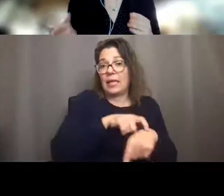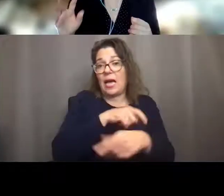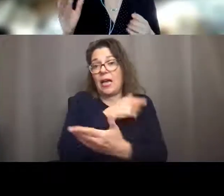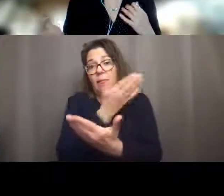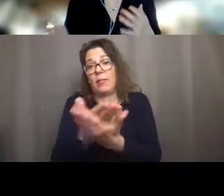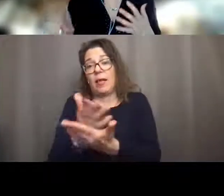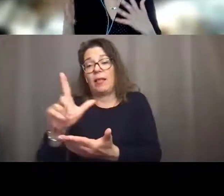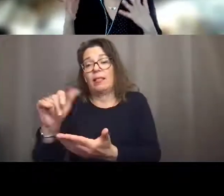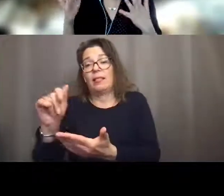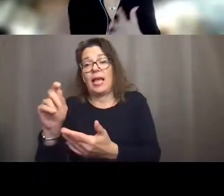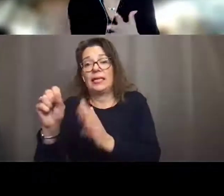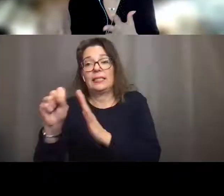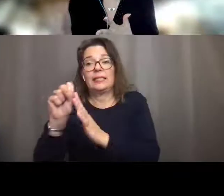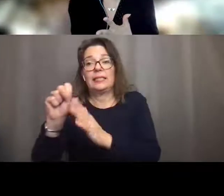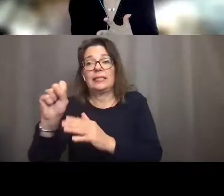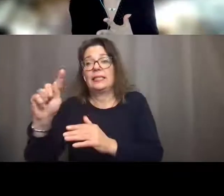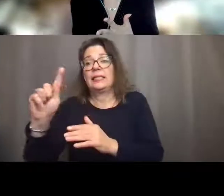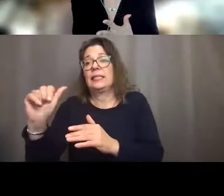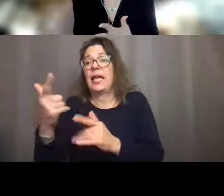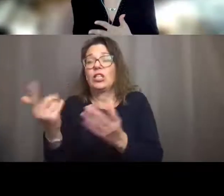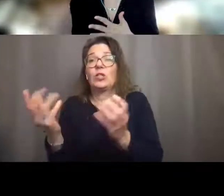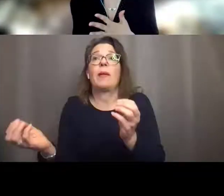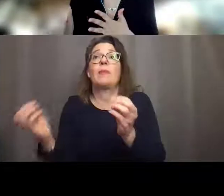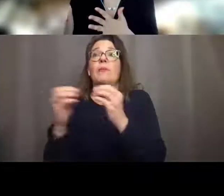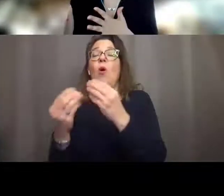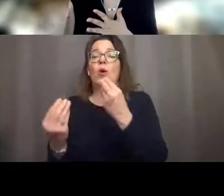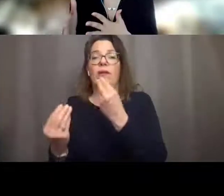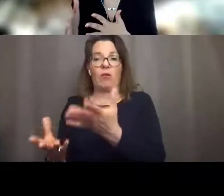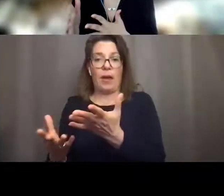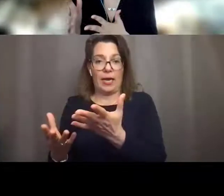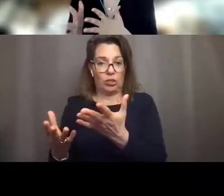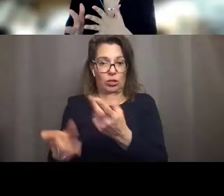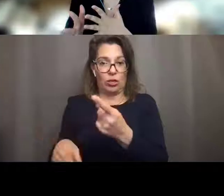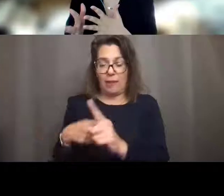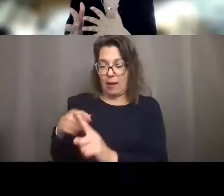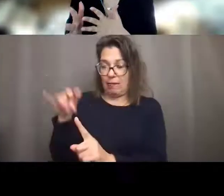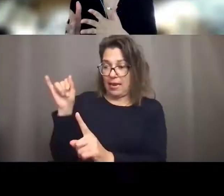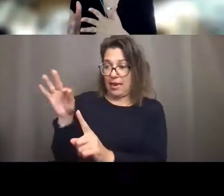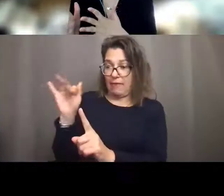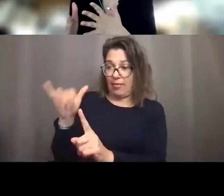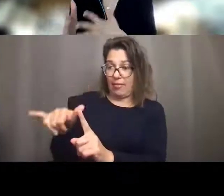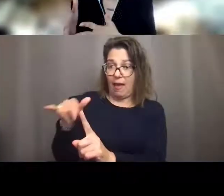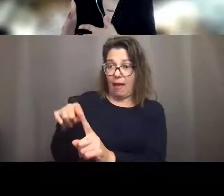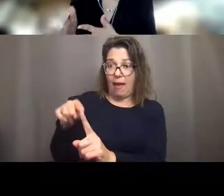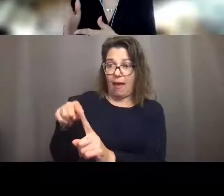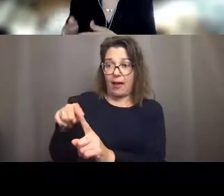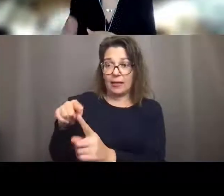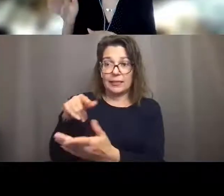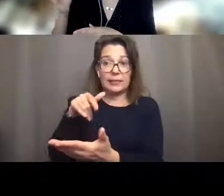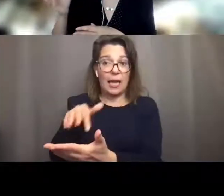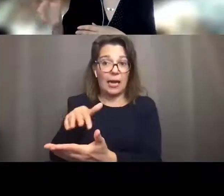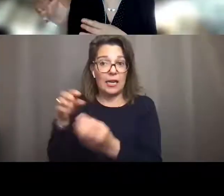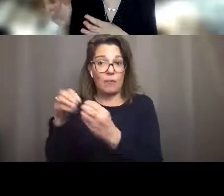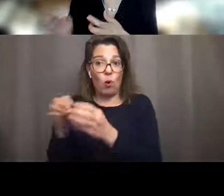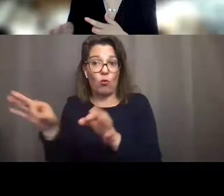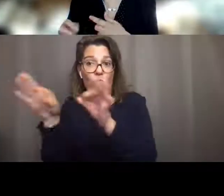you may have more information about whether or not what you're setting is more relevant for males or females,